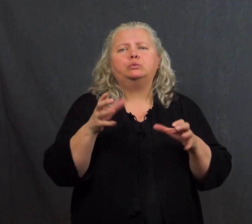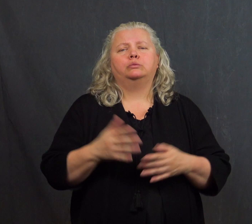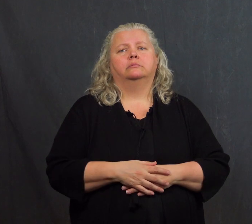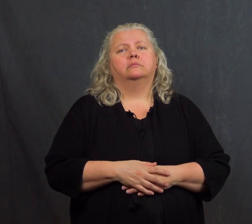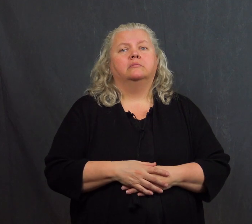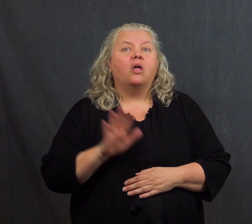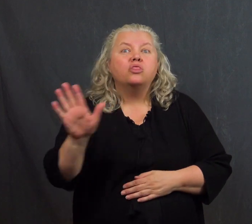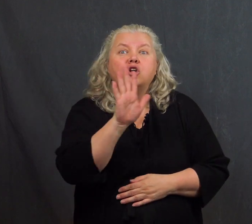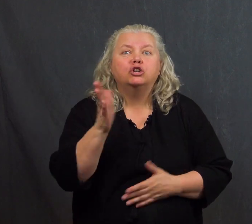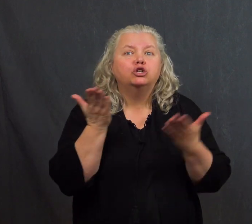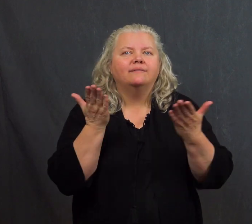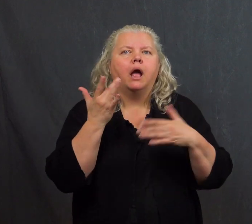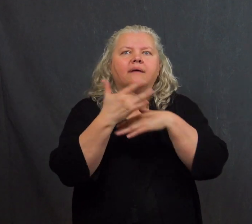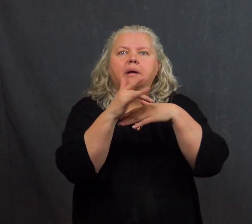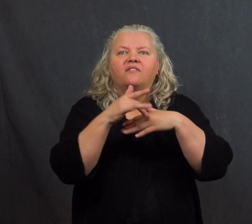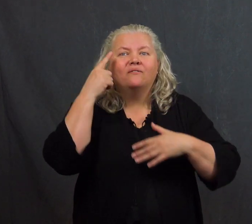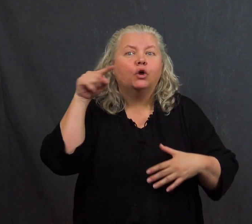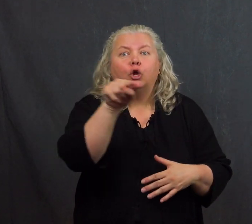Their services are available to you too.